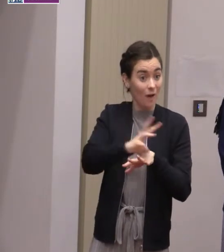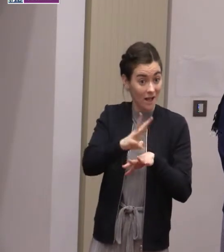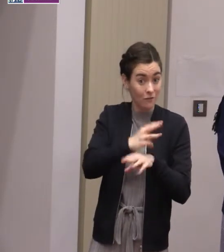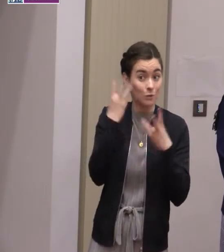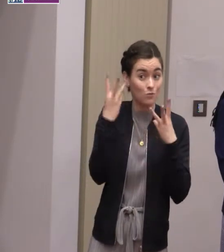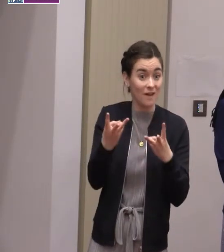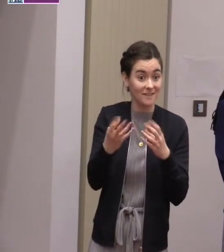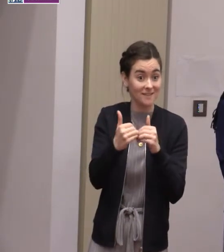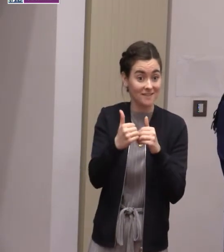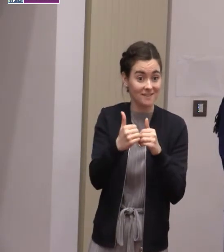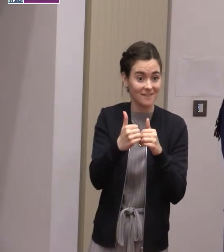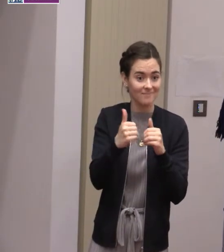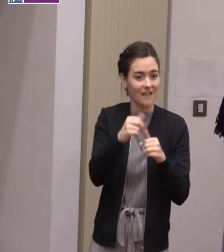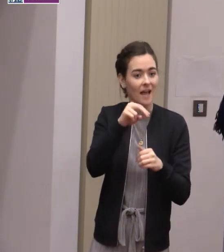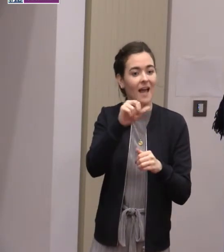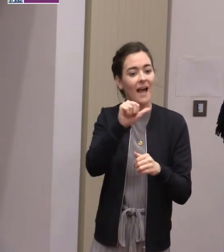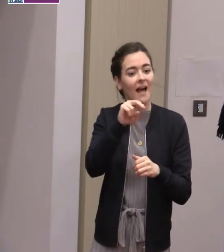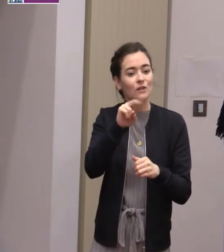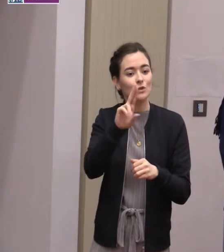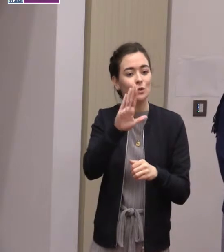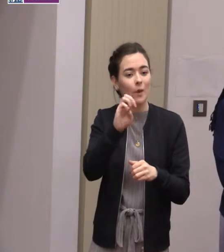annulment of the marriage.